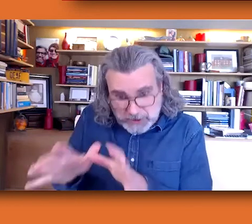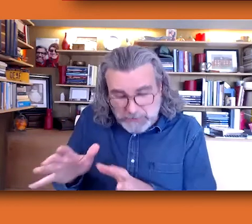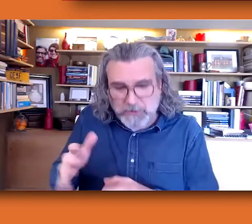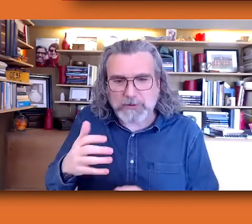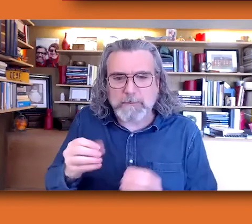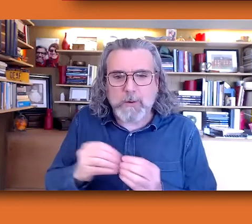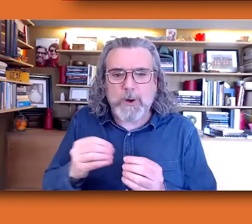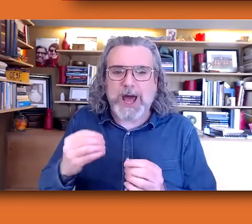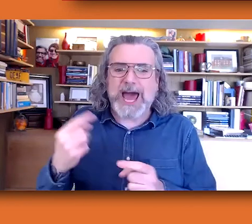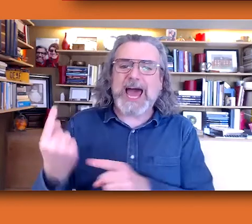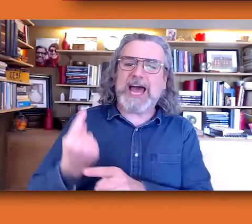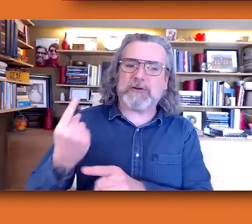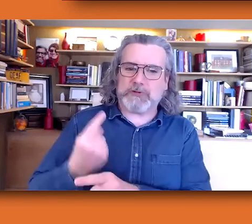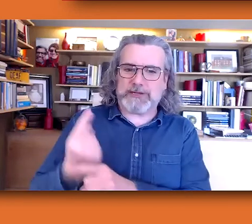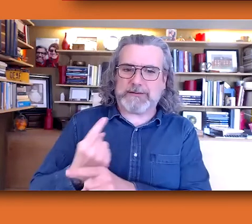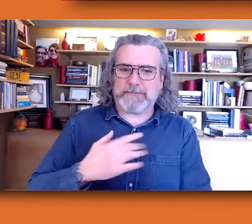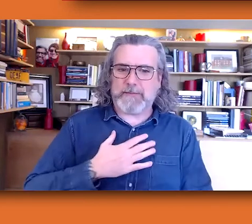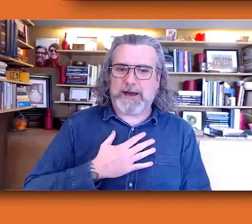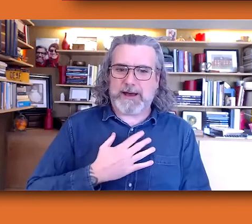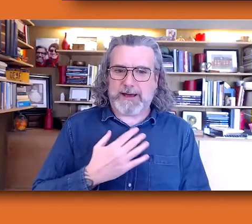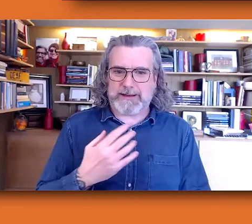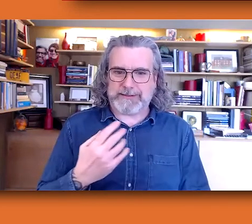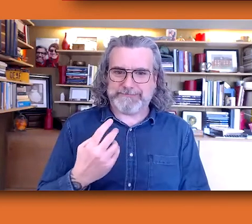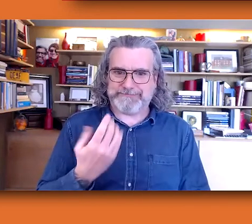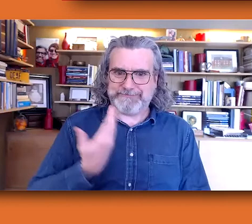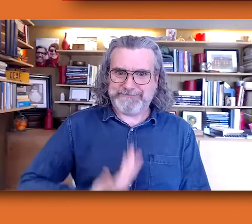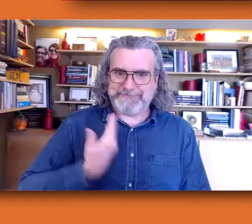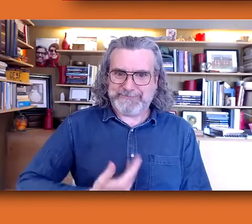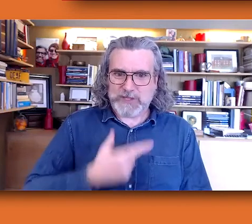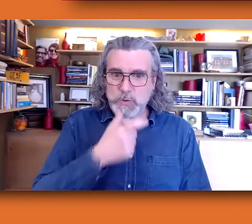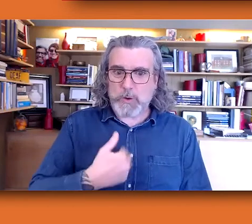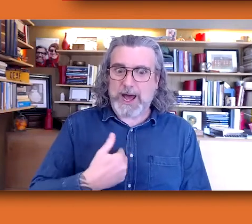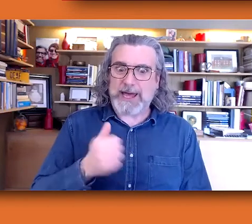there's always errors that occur, but it's important if--